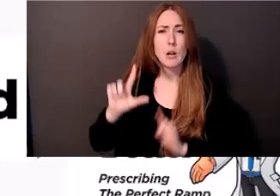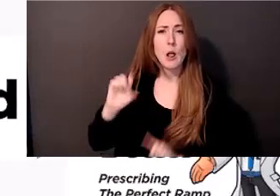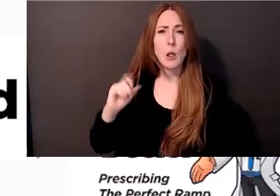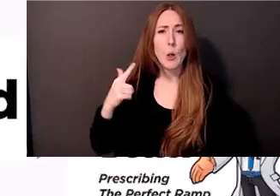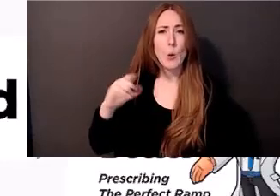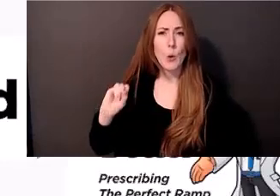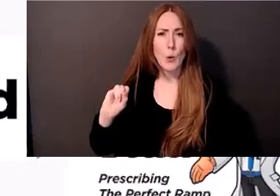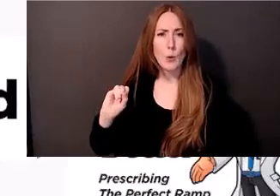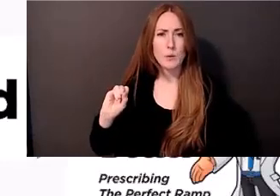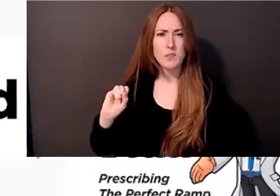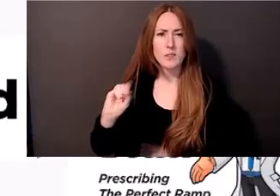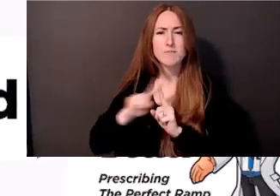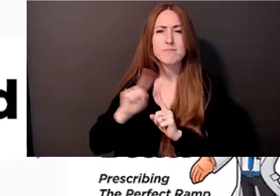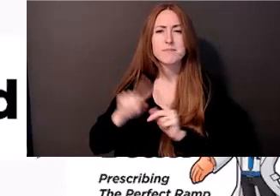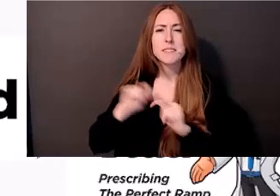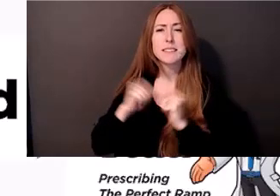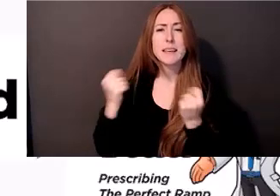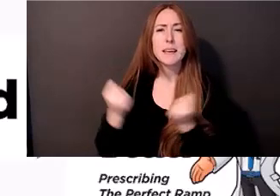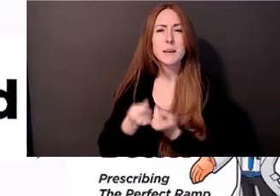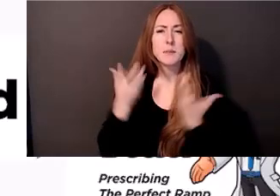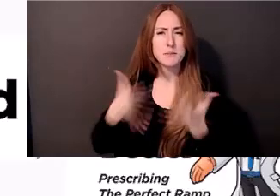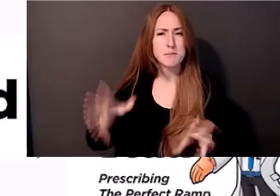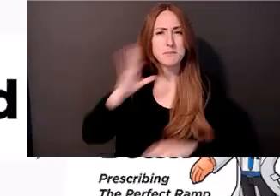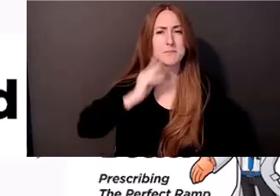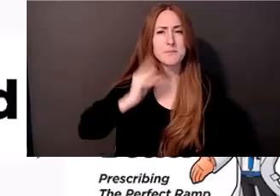And while some of them are actual small businesses,